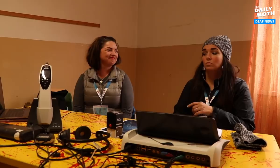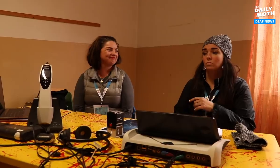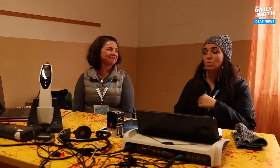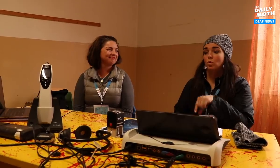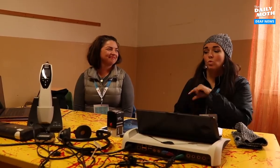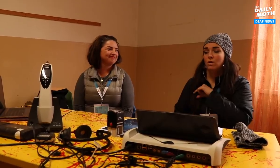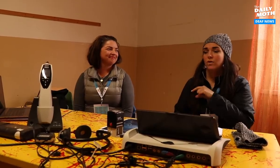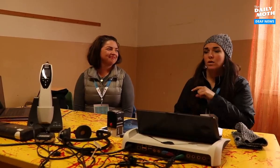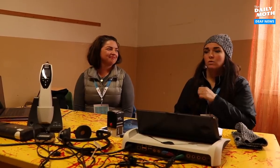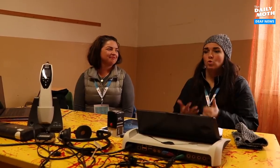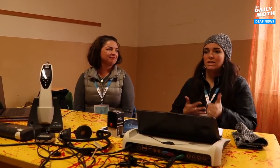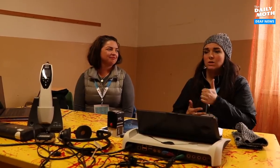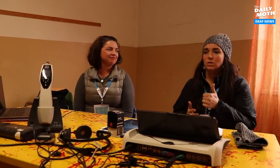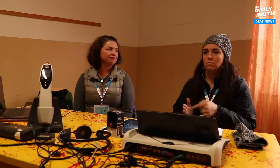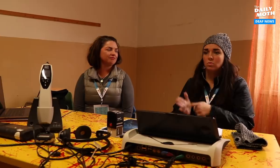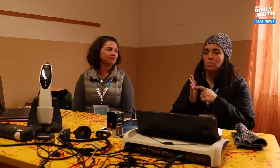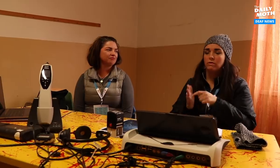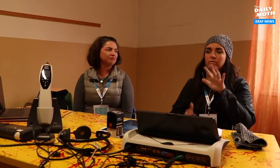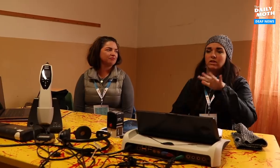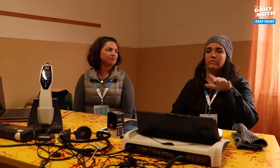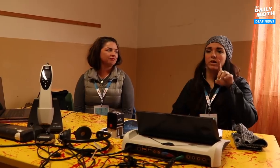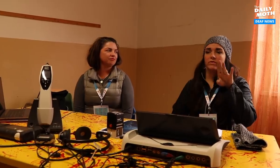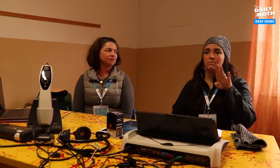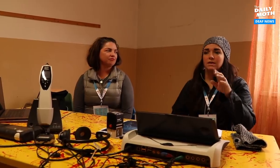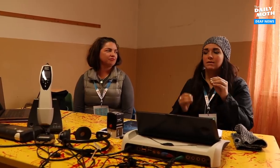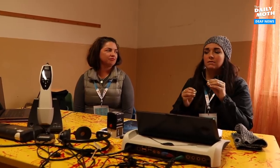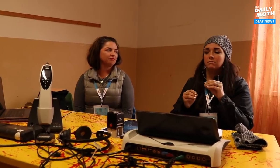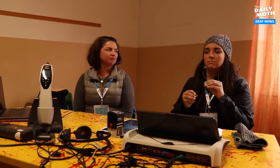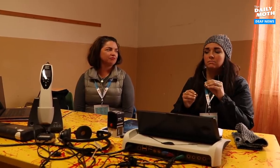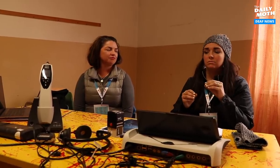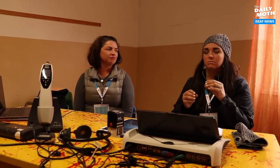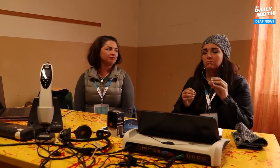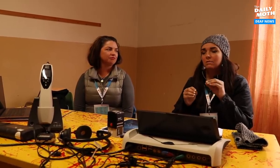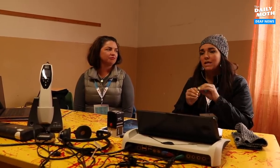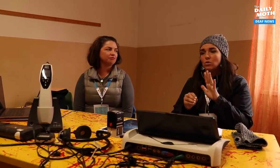To qualify, the criteria requires 55 dB in